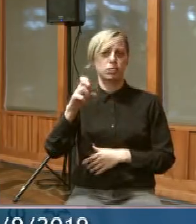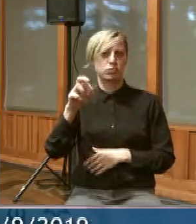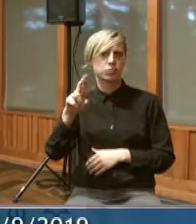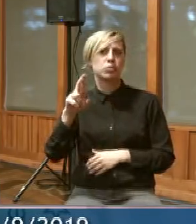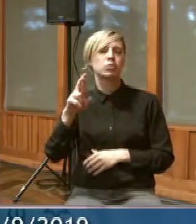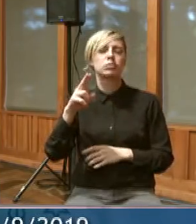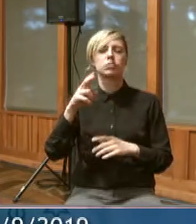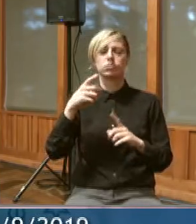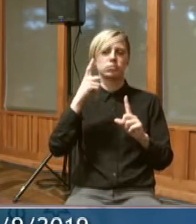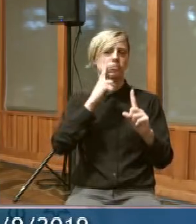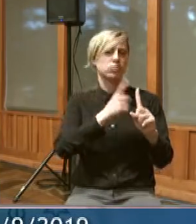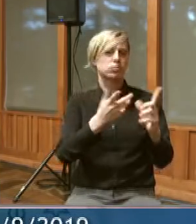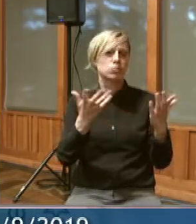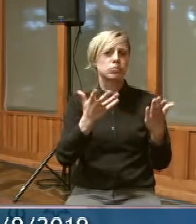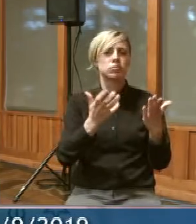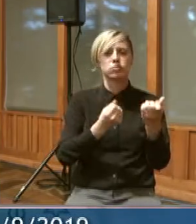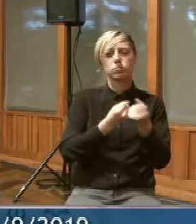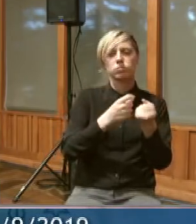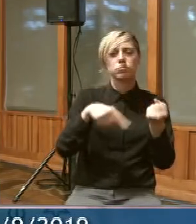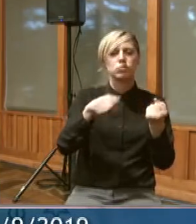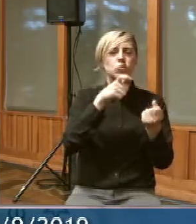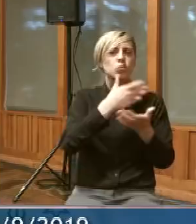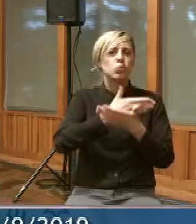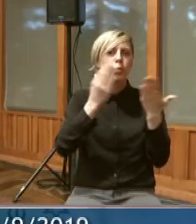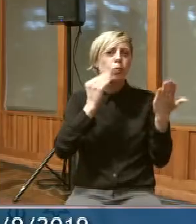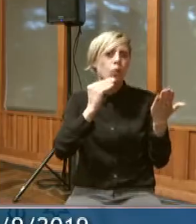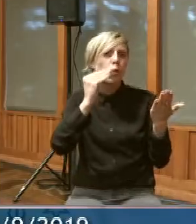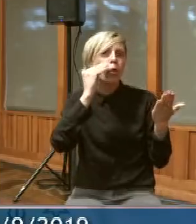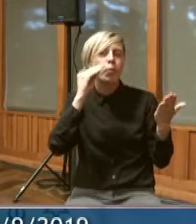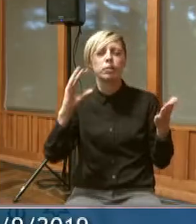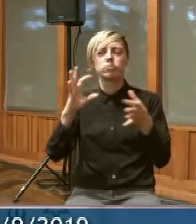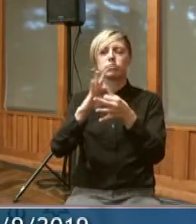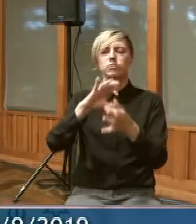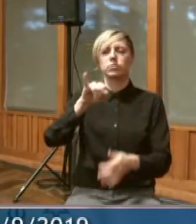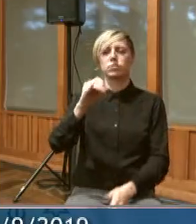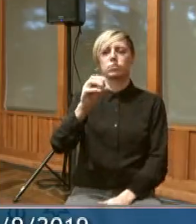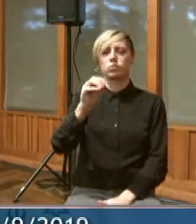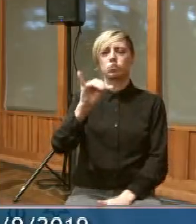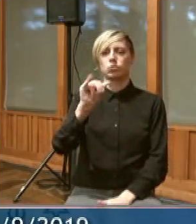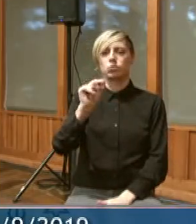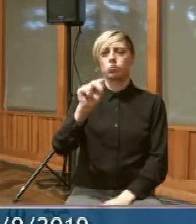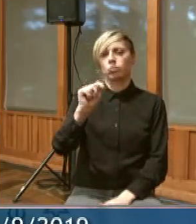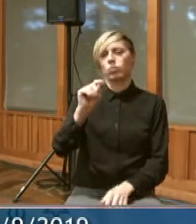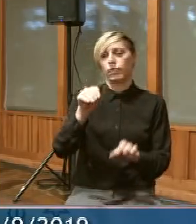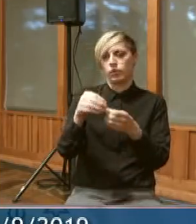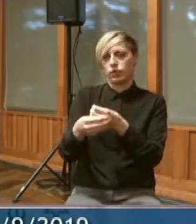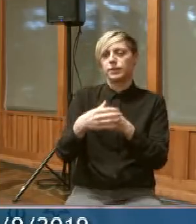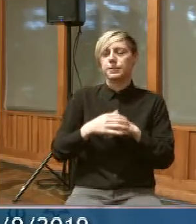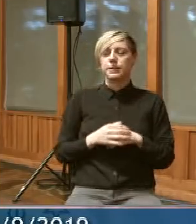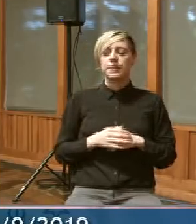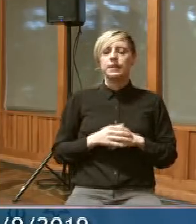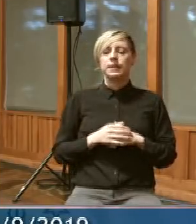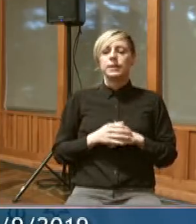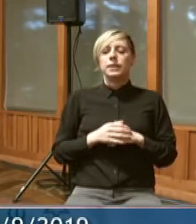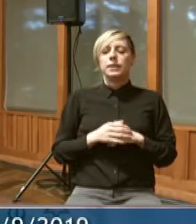OPPORTUNITY PROGRAM FUNDED BY POSS PER PORTLAND AND CONCENTRATE SERVICES FOR HOUSING INSTABILITY, HOMELESSNESS FUNDED